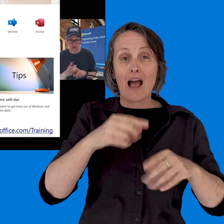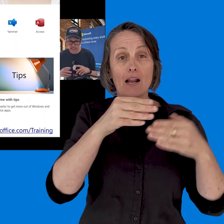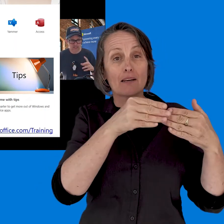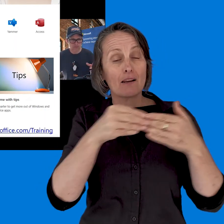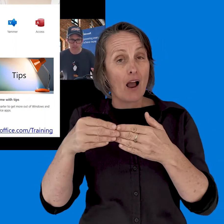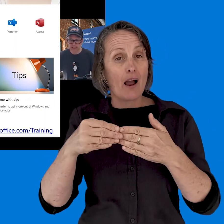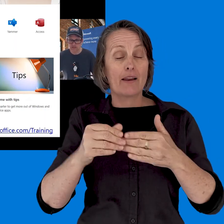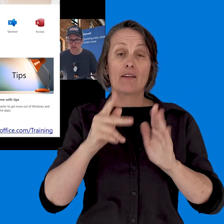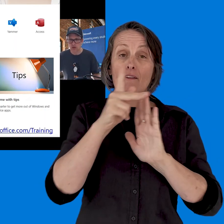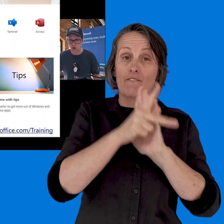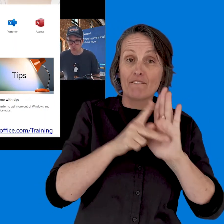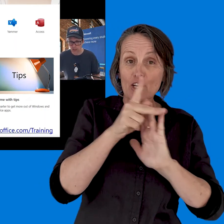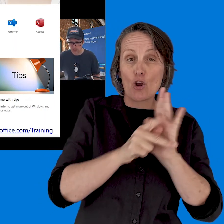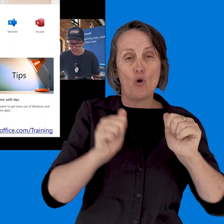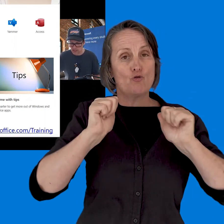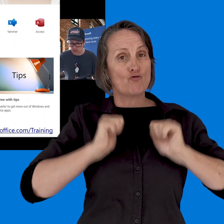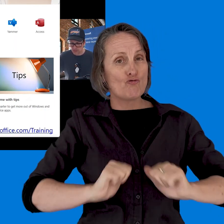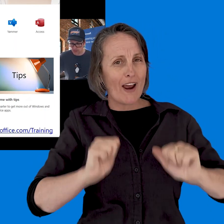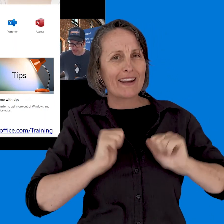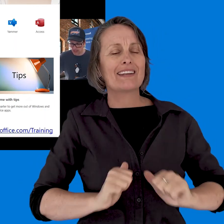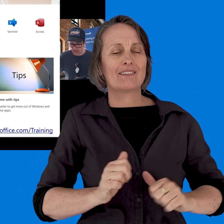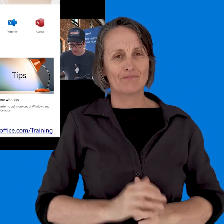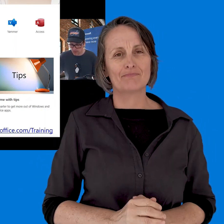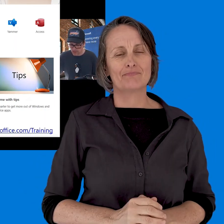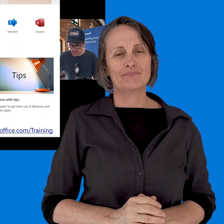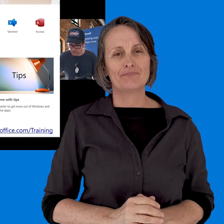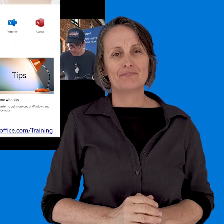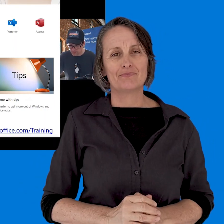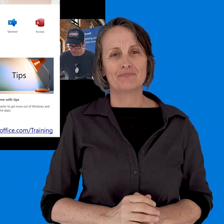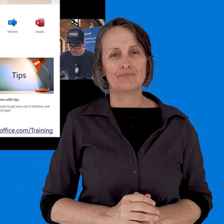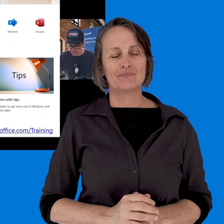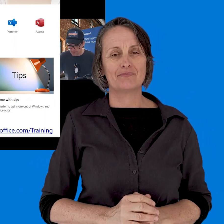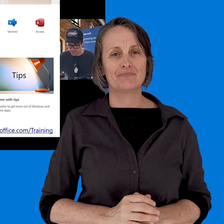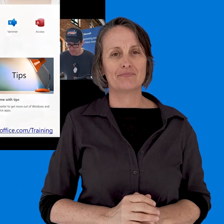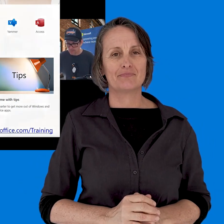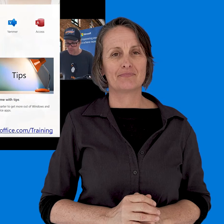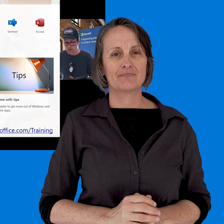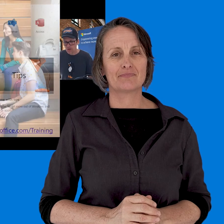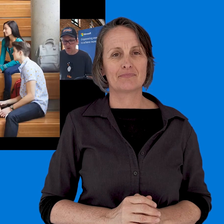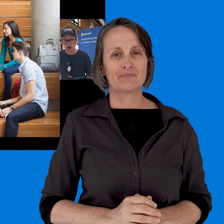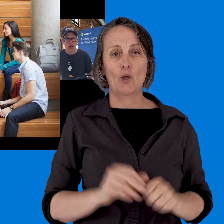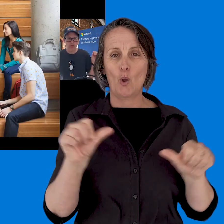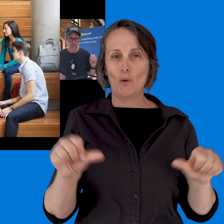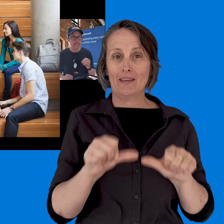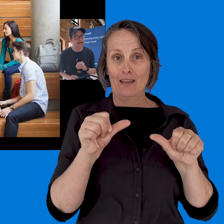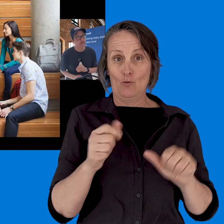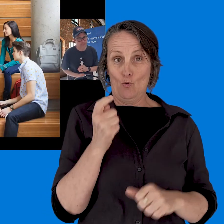training templates all in there. So jump in and have a look at that. Alright, we're nearly done.